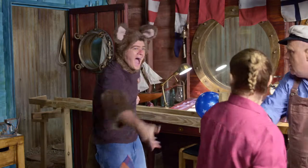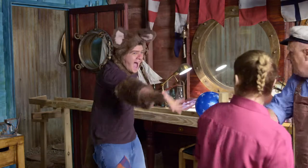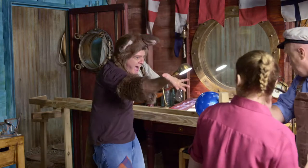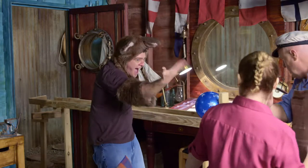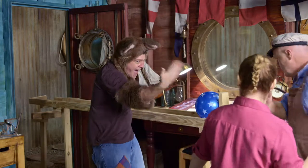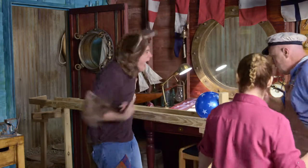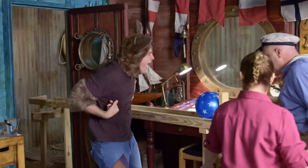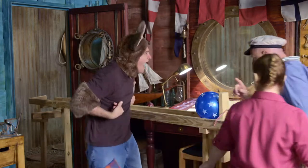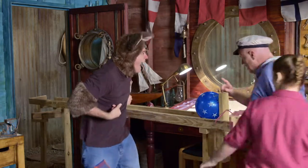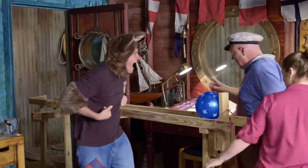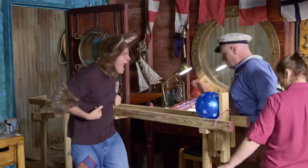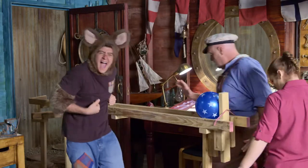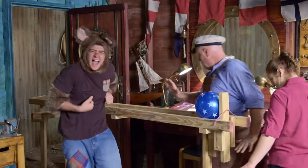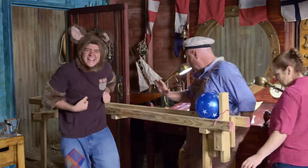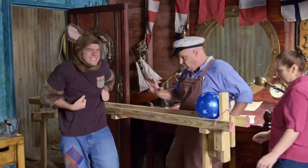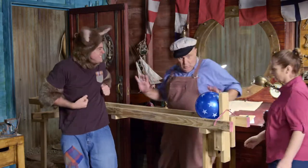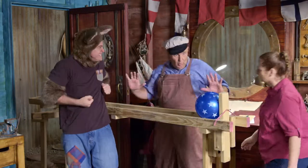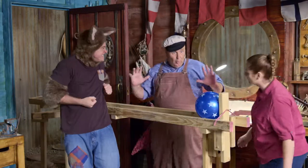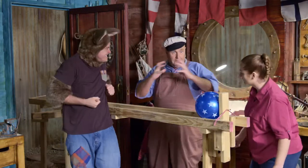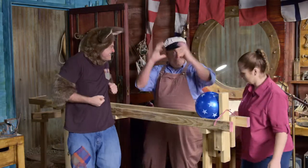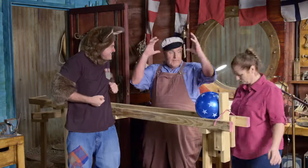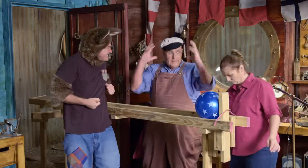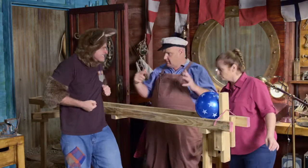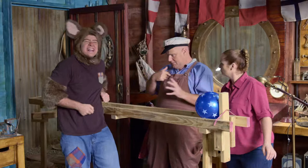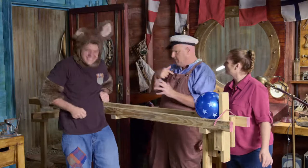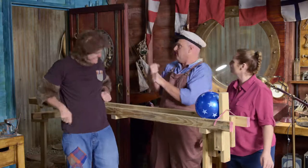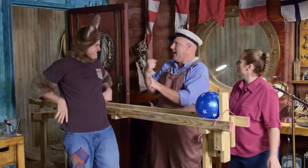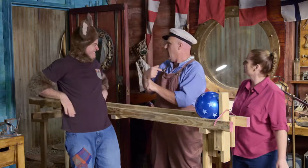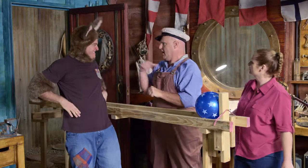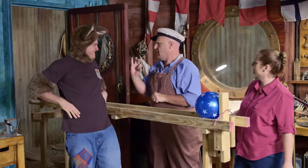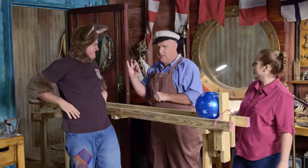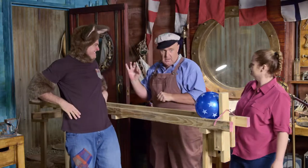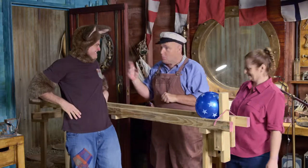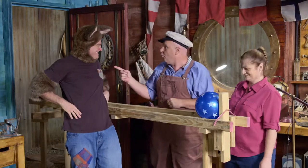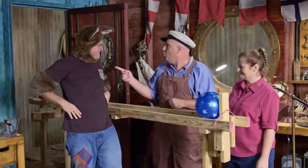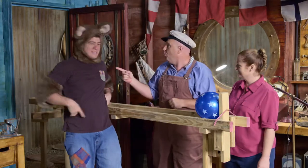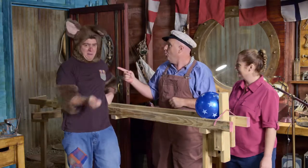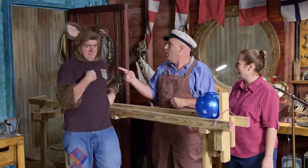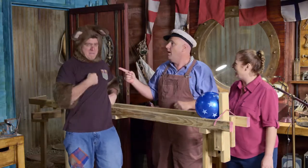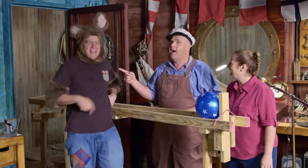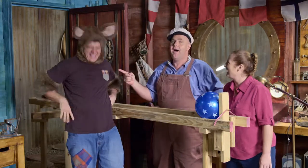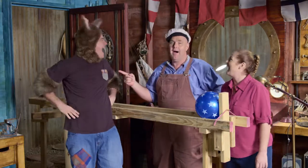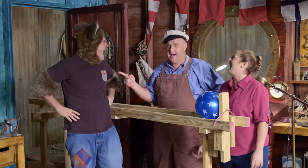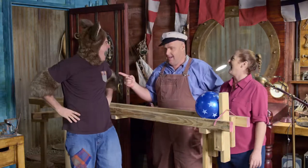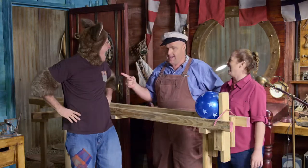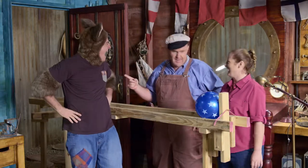Oh. Oh. Come over here. Oh, wow. This is so very big! I didn't make this one.